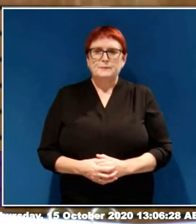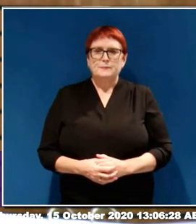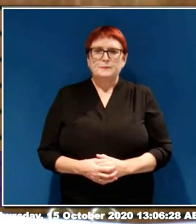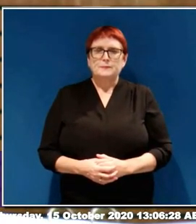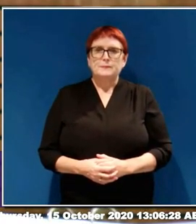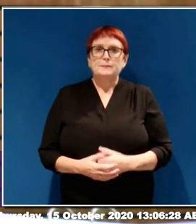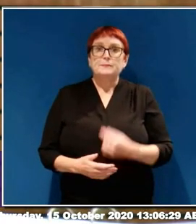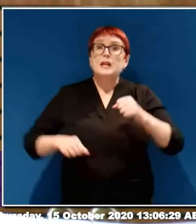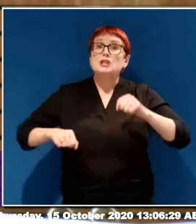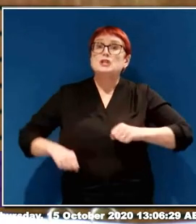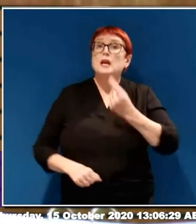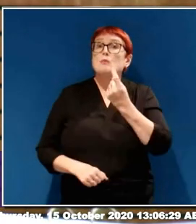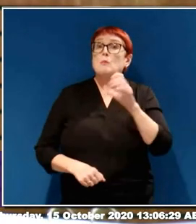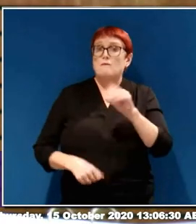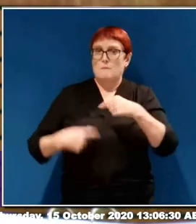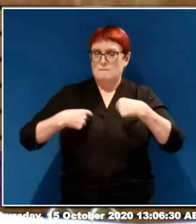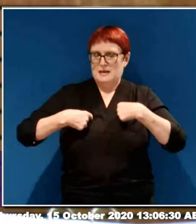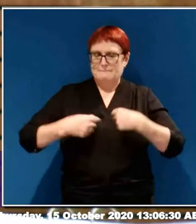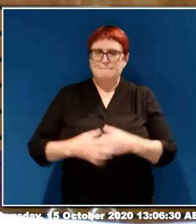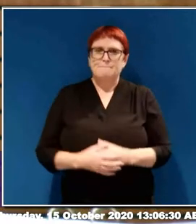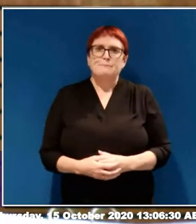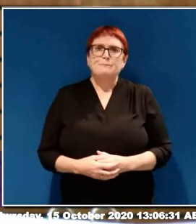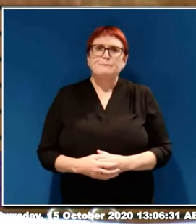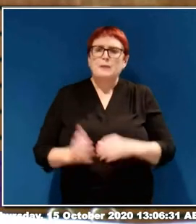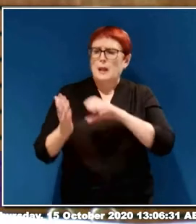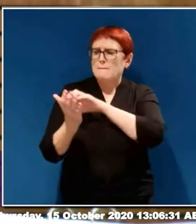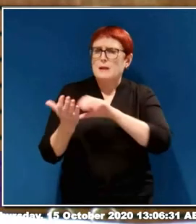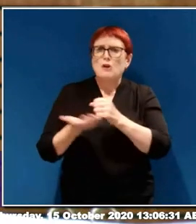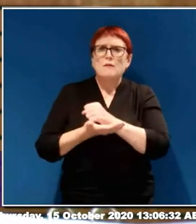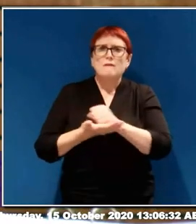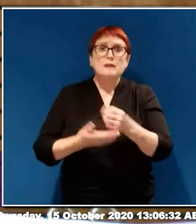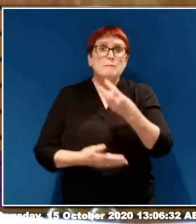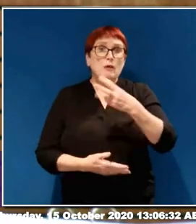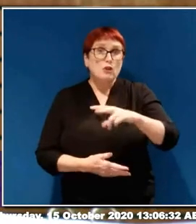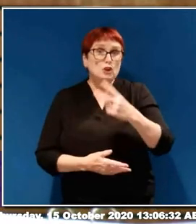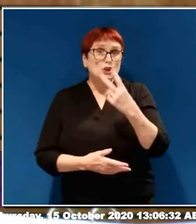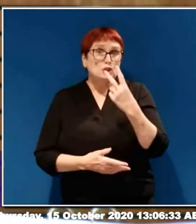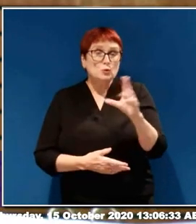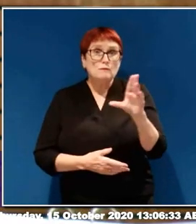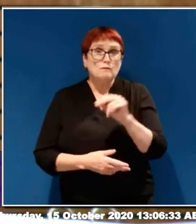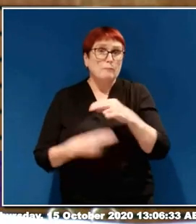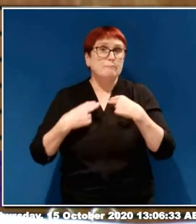In your paragraph 32 which Dr Mellifont took, you said: